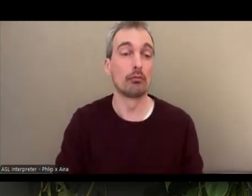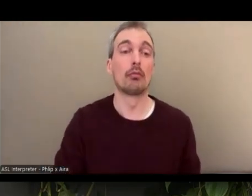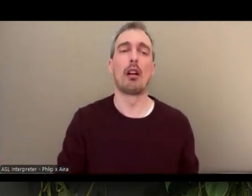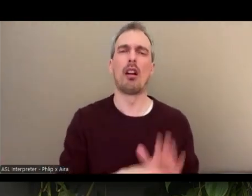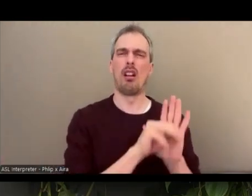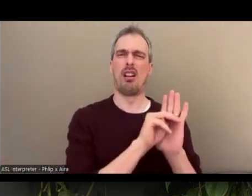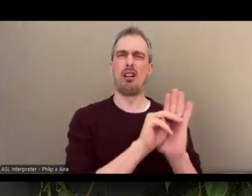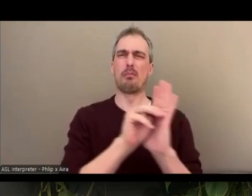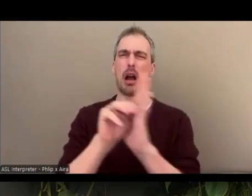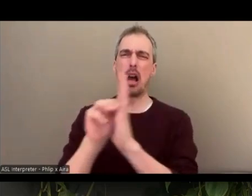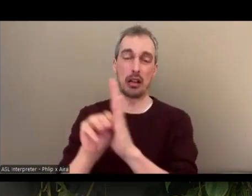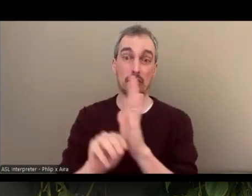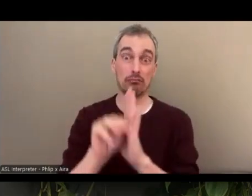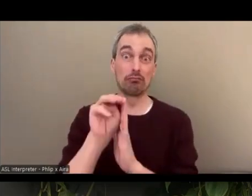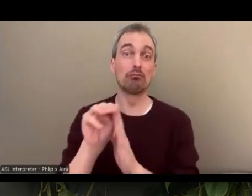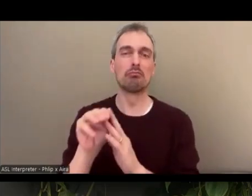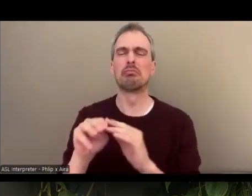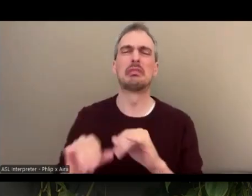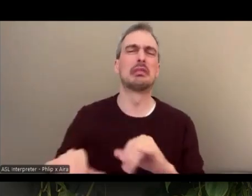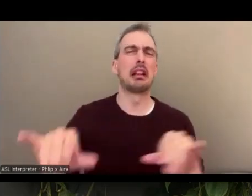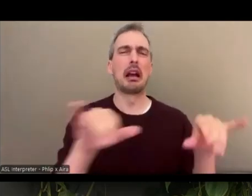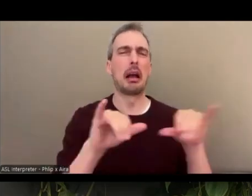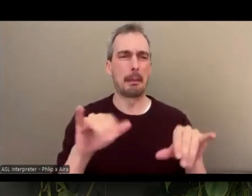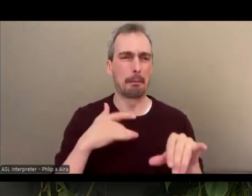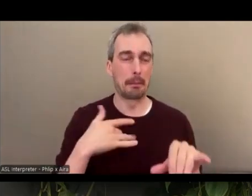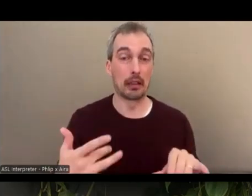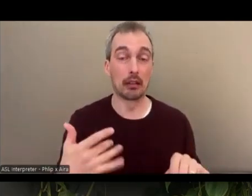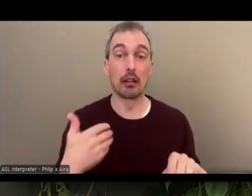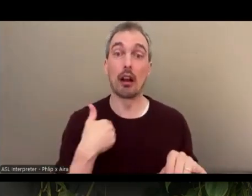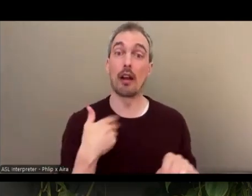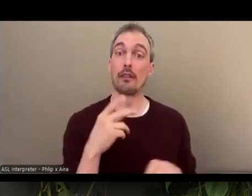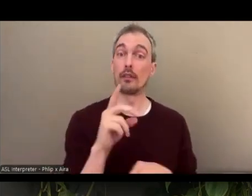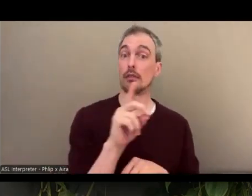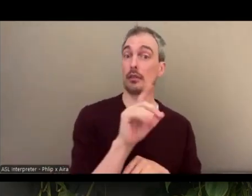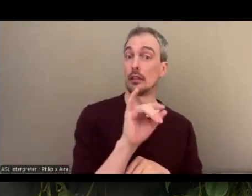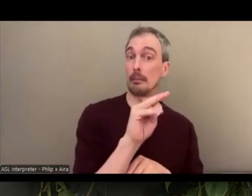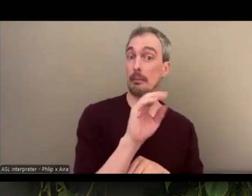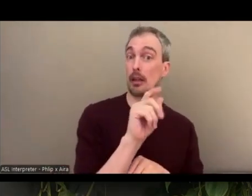For the most part, they define dimensions, for which the current stage is assessed